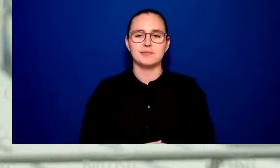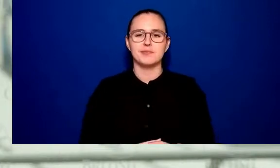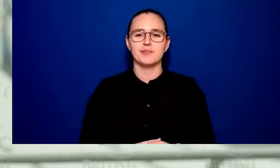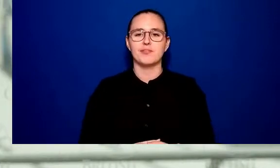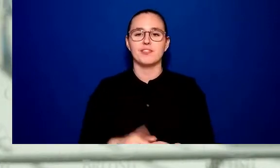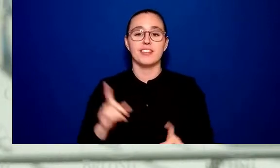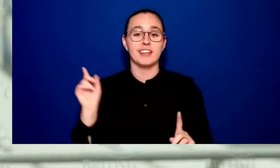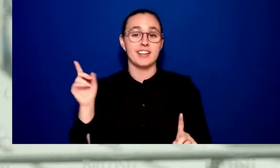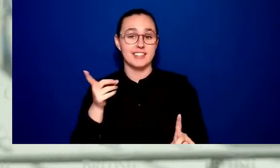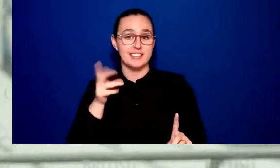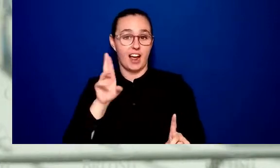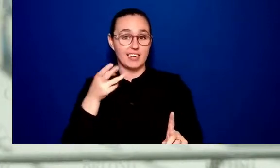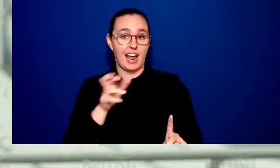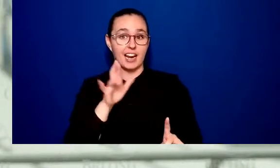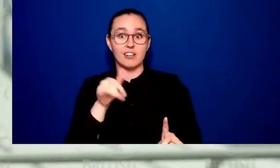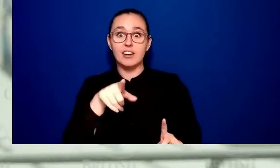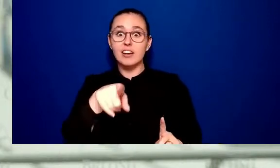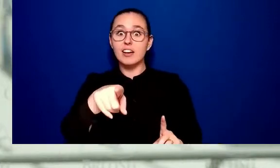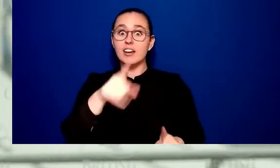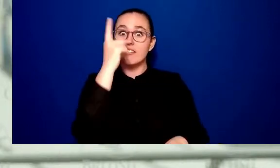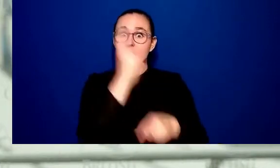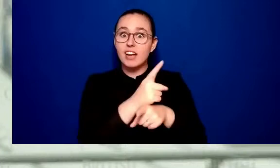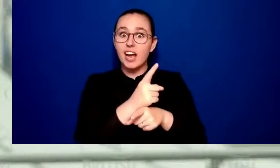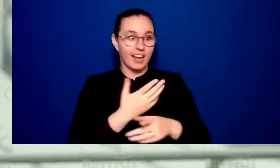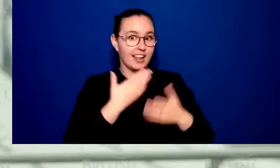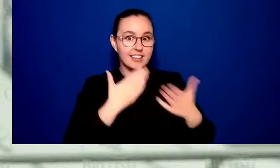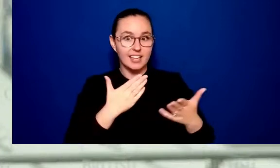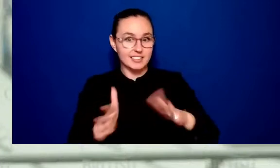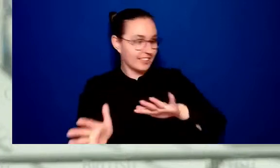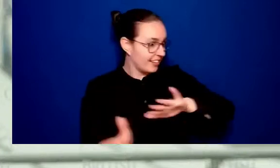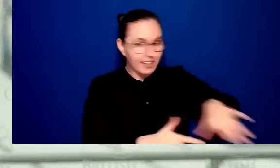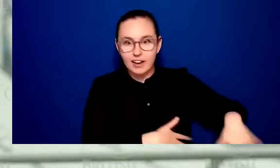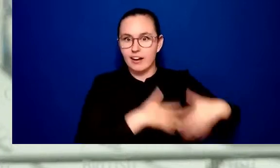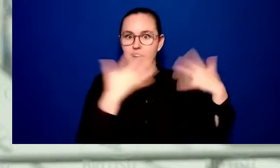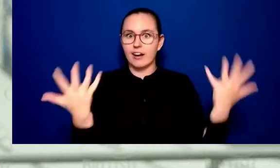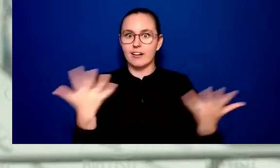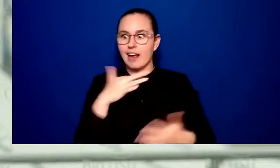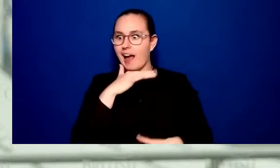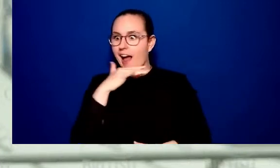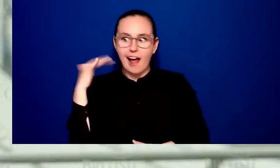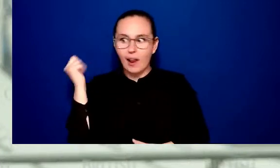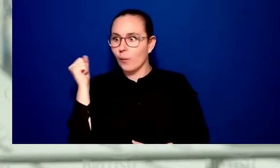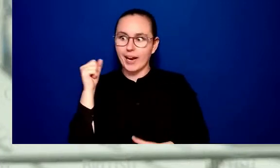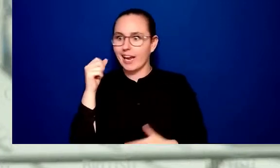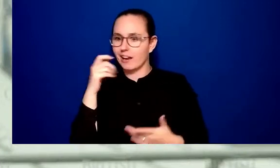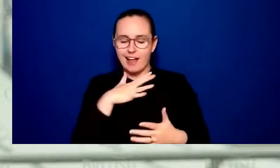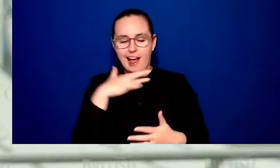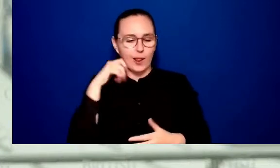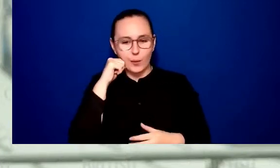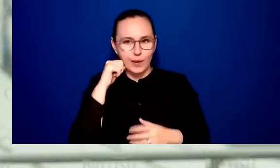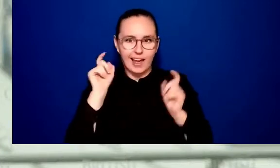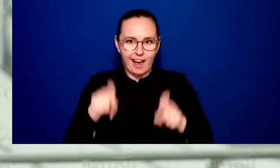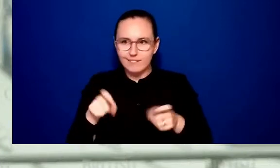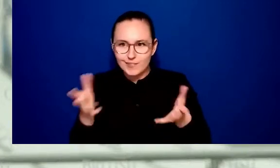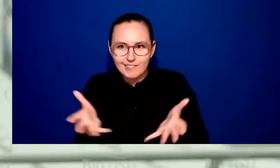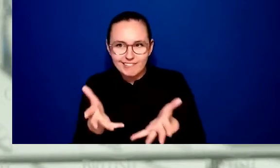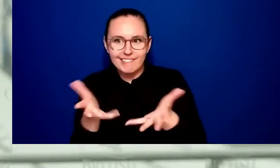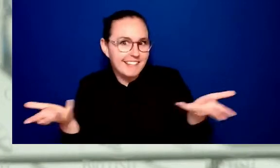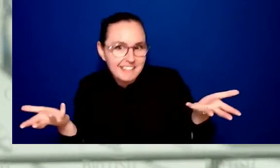You know, I do think that a lot of the creative things that we